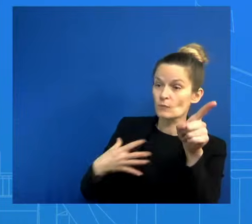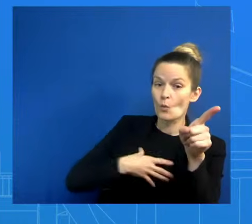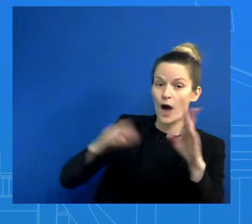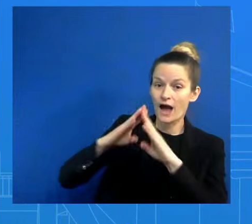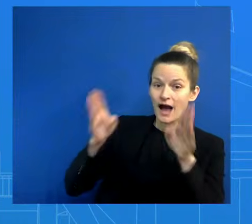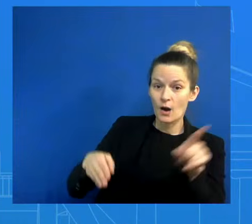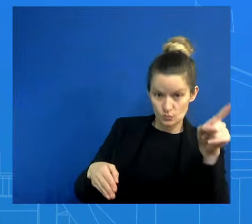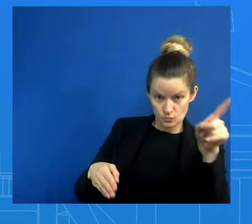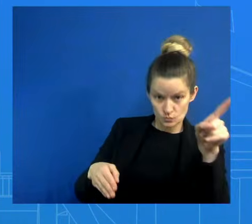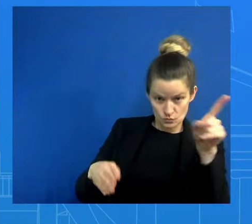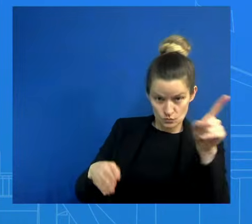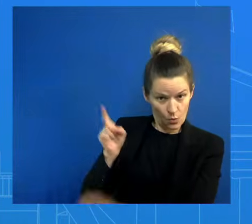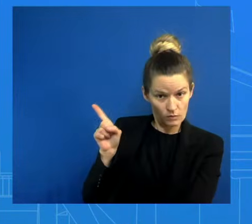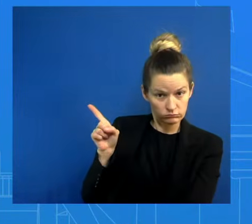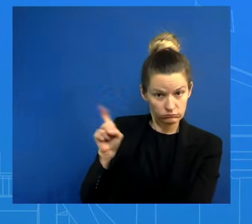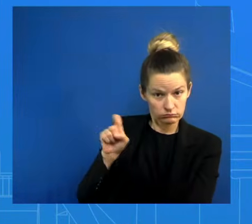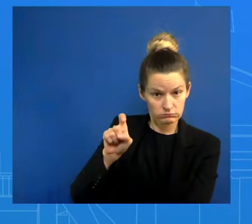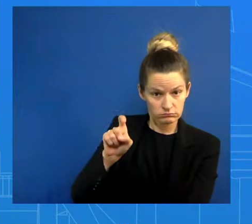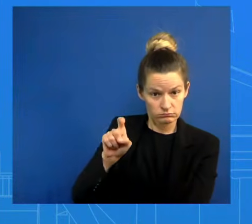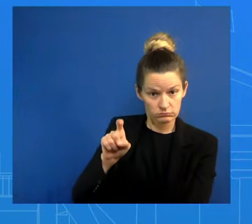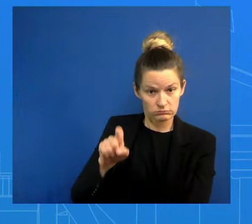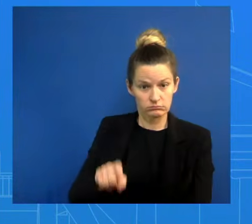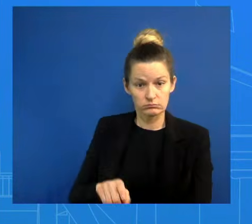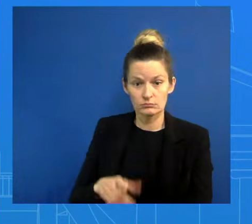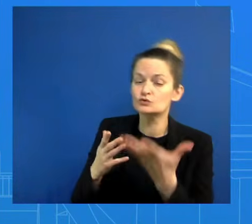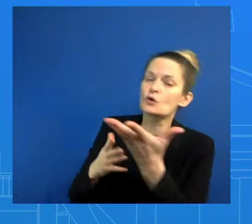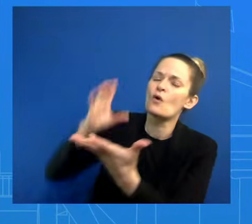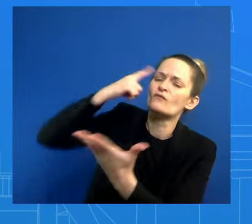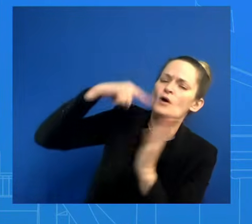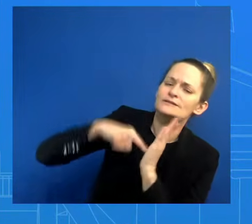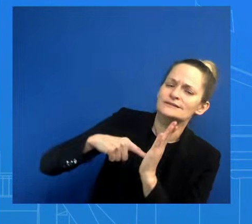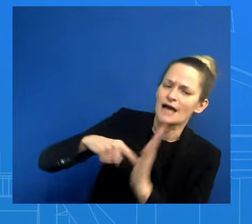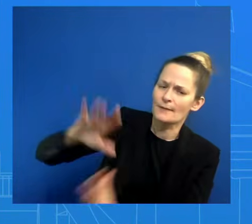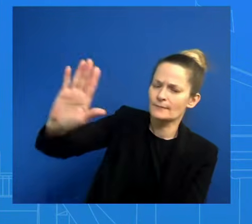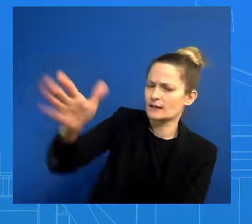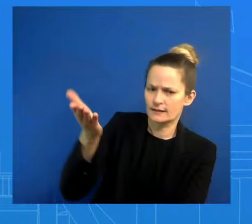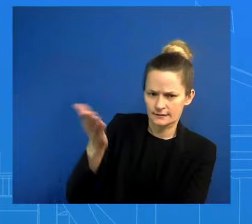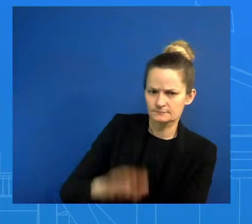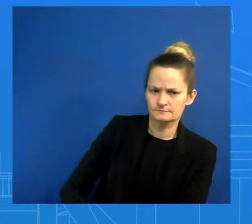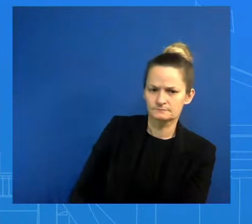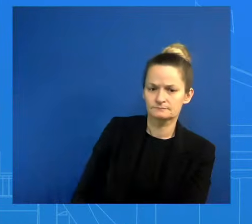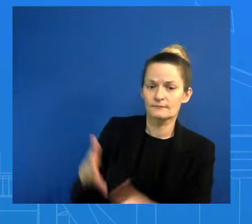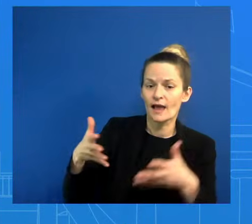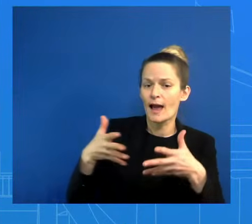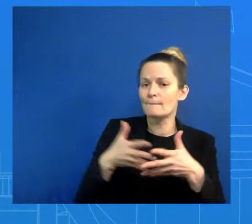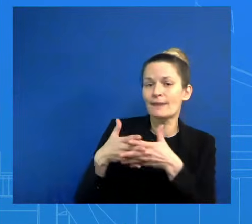manufacturing that has operations in China. Do you think it will sort of improve supply chains